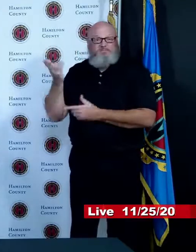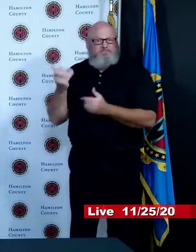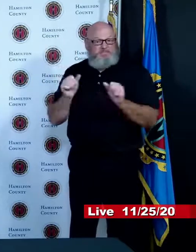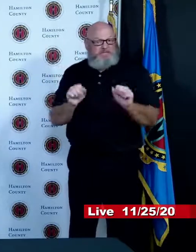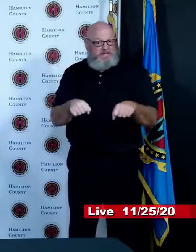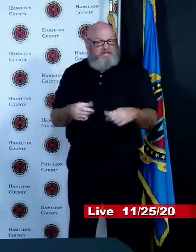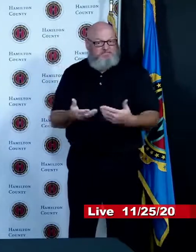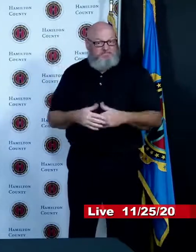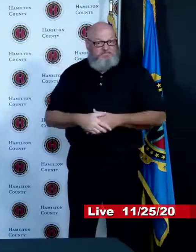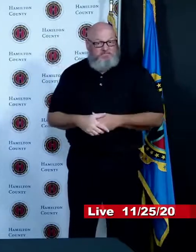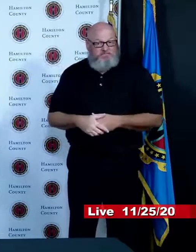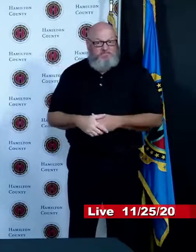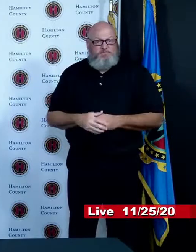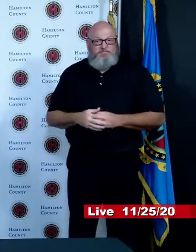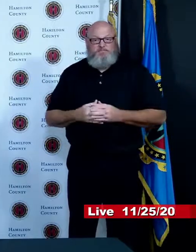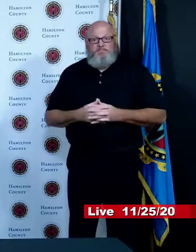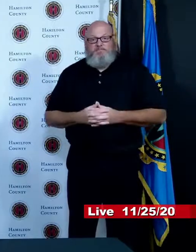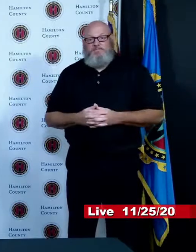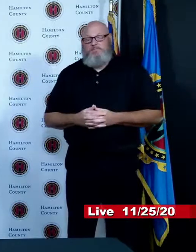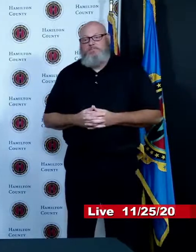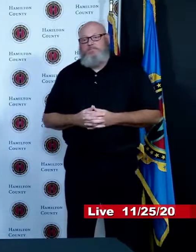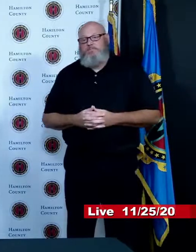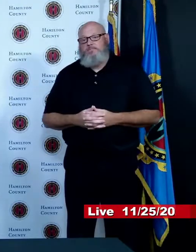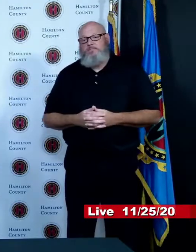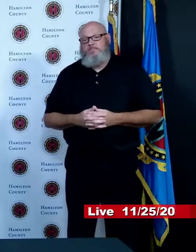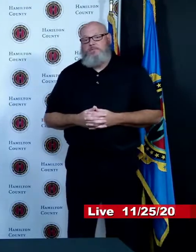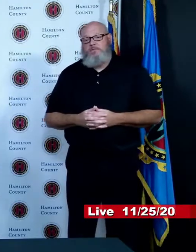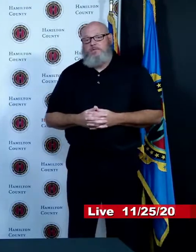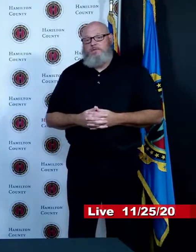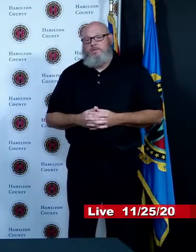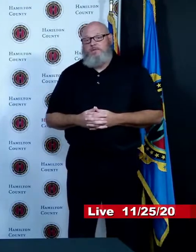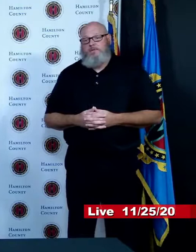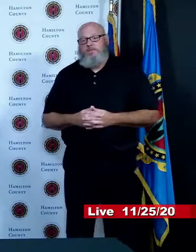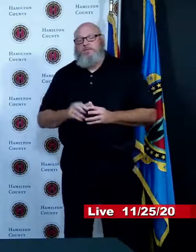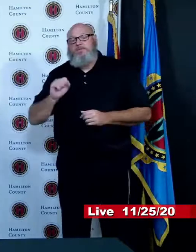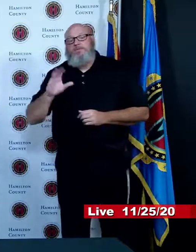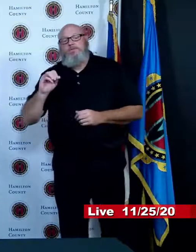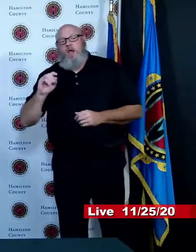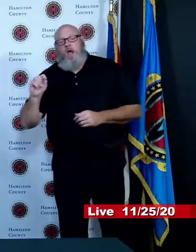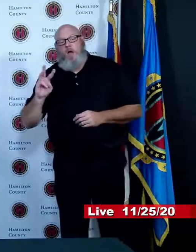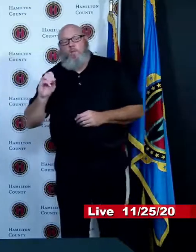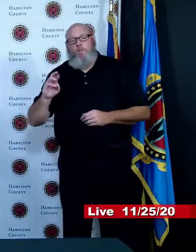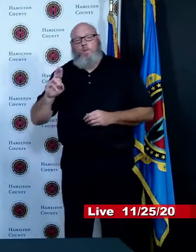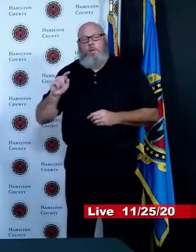since the curfew went into effect what does enforcement look like what are you seeing